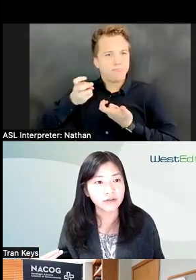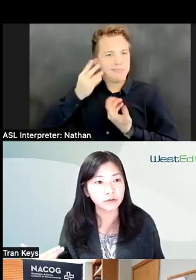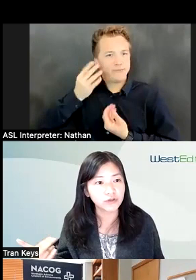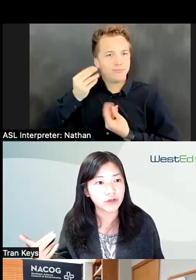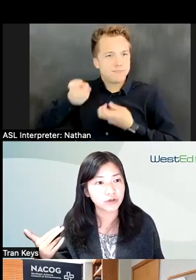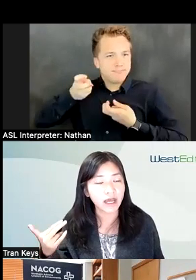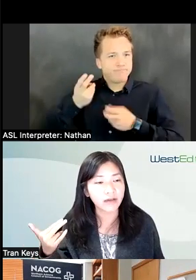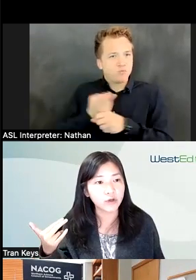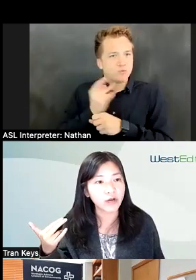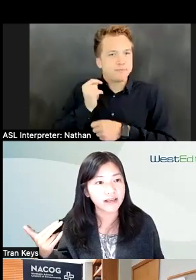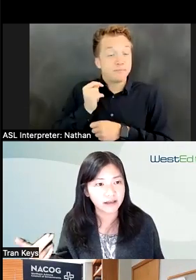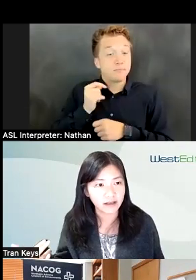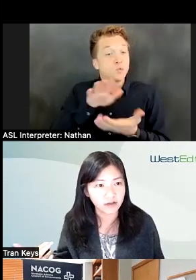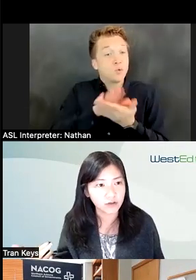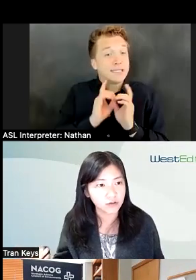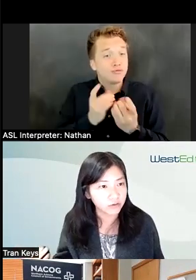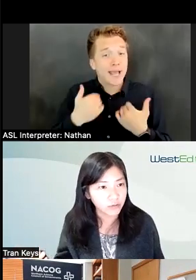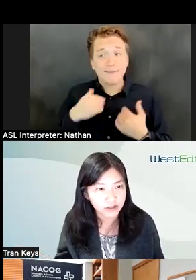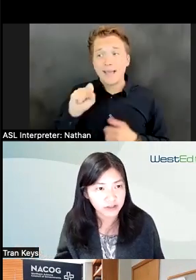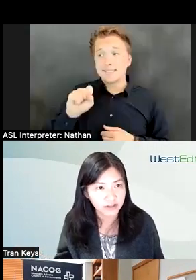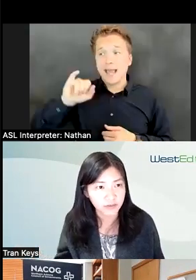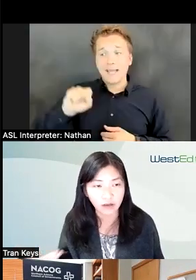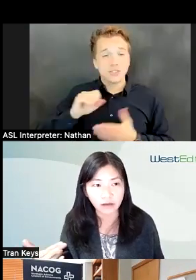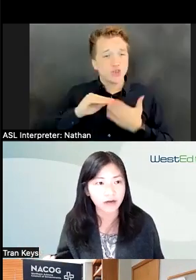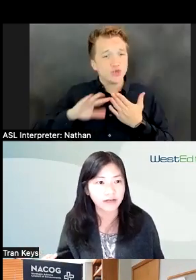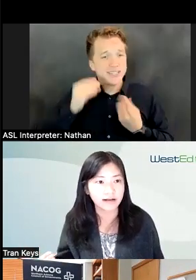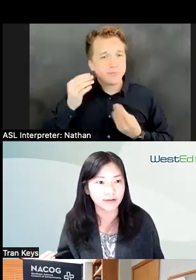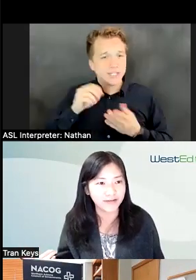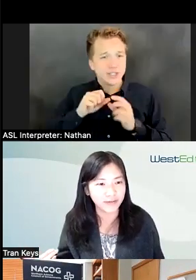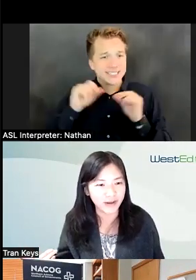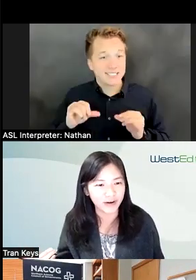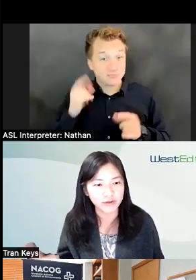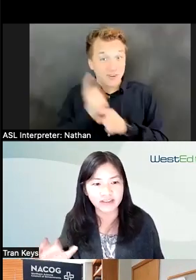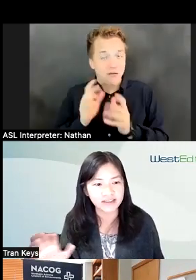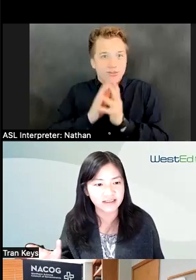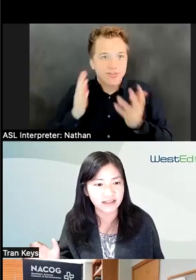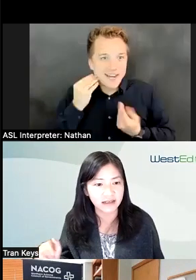School districts, you have your SIS—Student Information Systems—a lot of data right from there, so that's existing data.